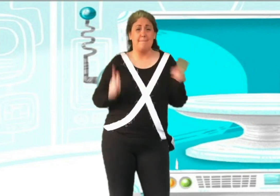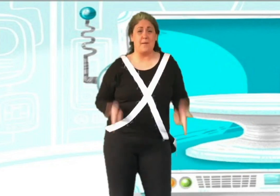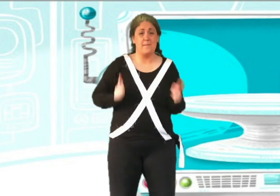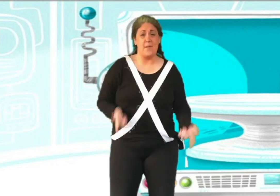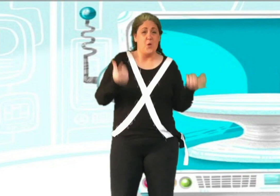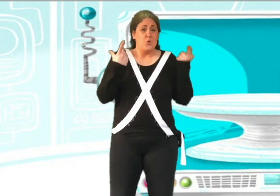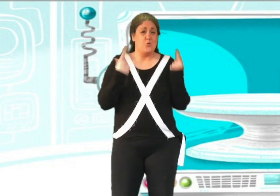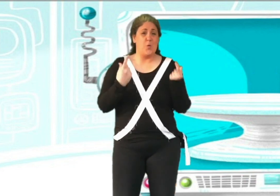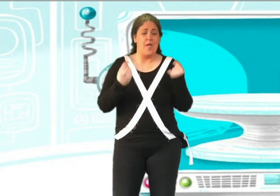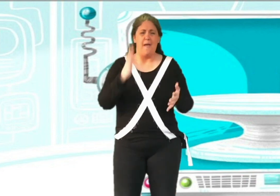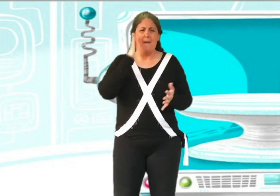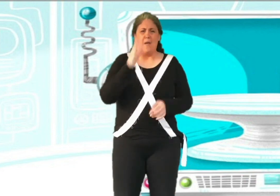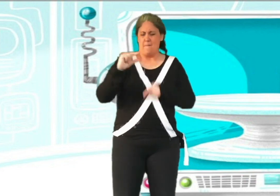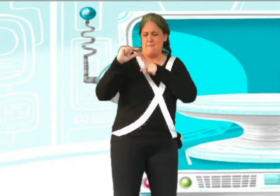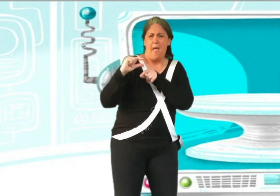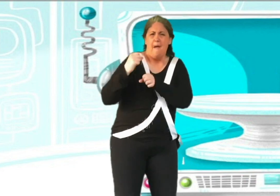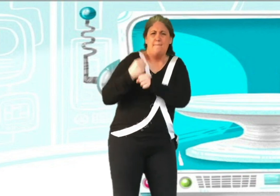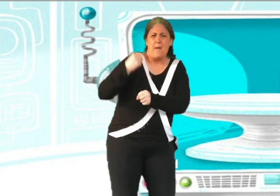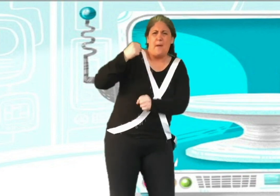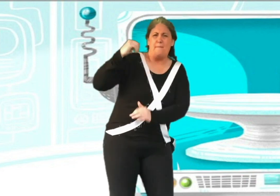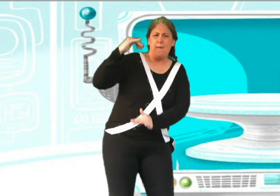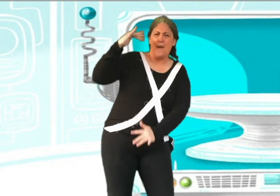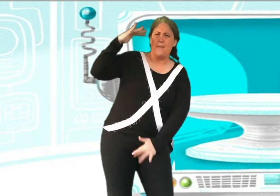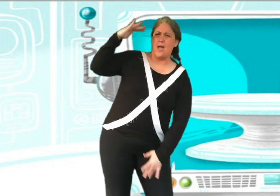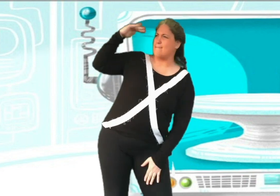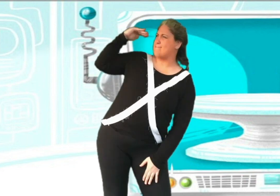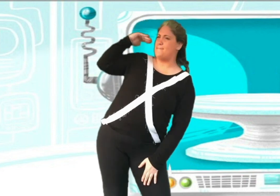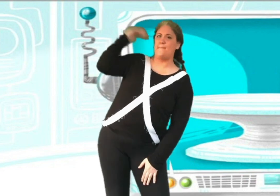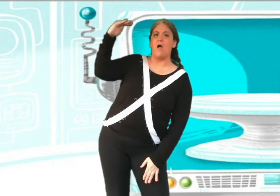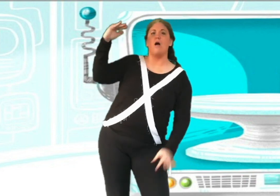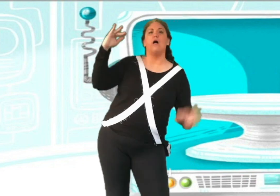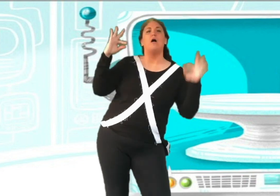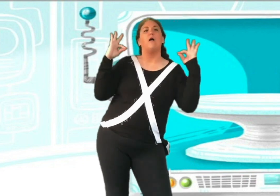We very much regret that we Shall simply have to wait and see